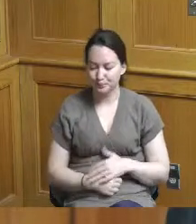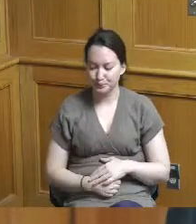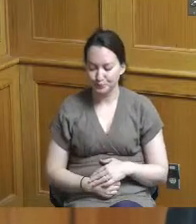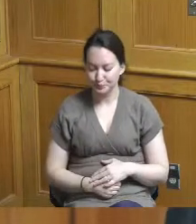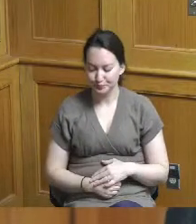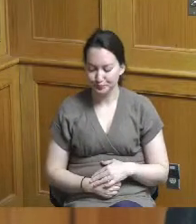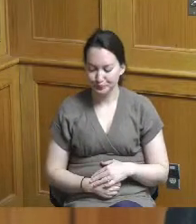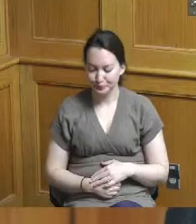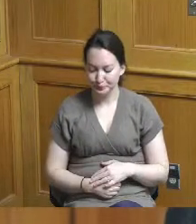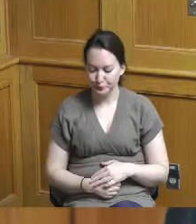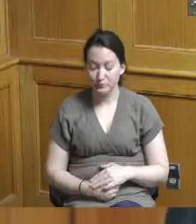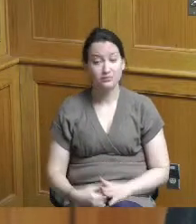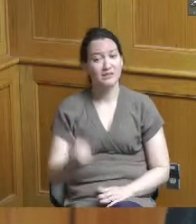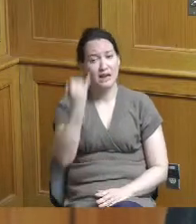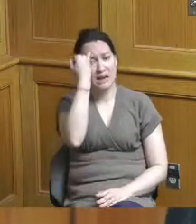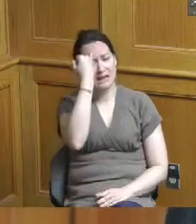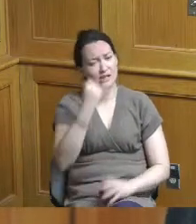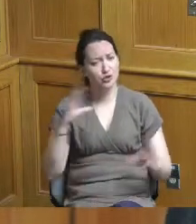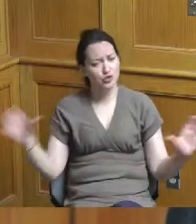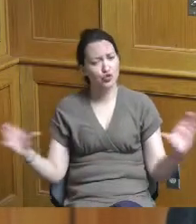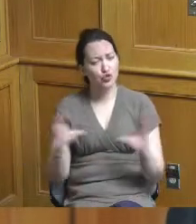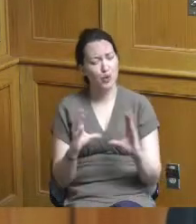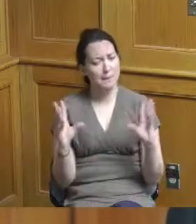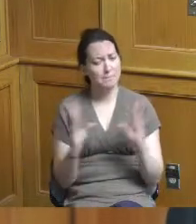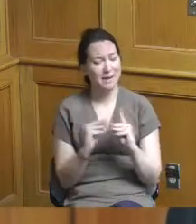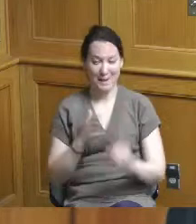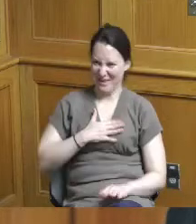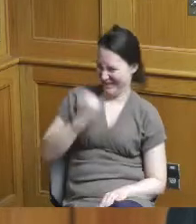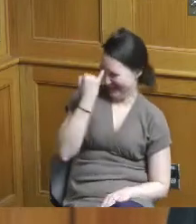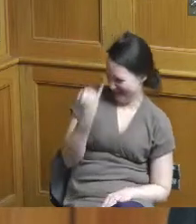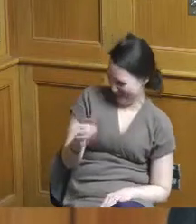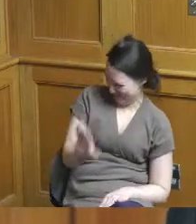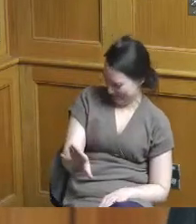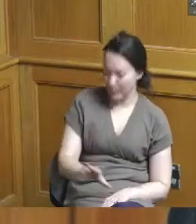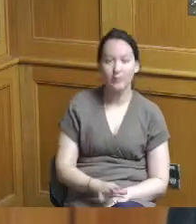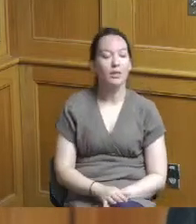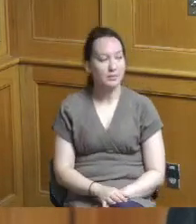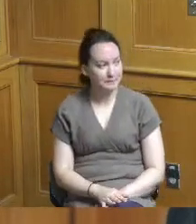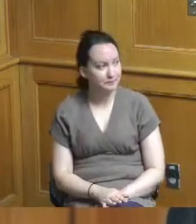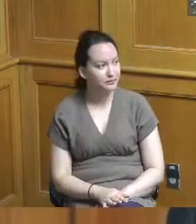the idea about the joint meeting just let me clarify since it was my idea so I thought it